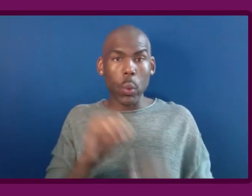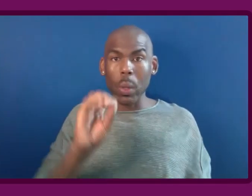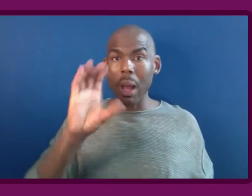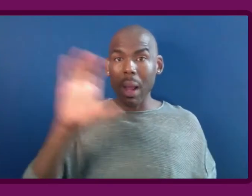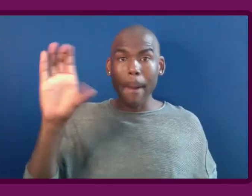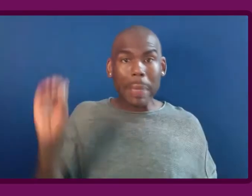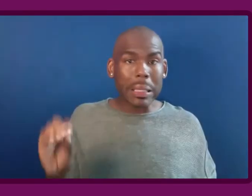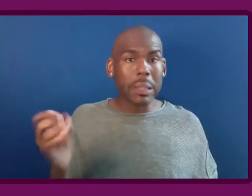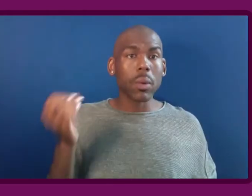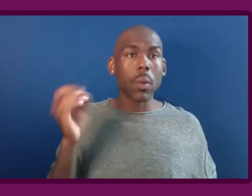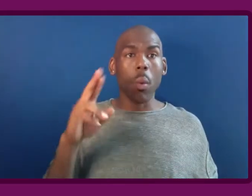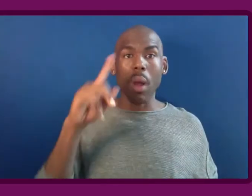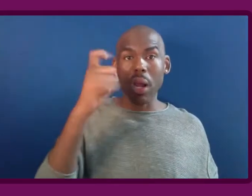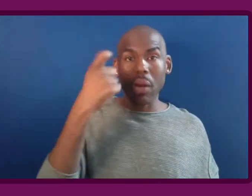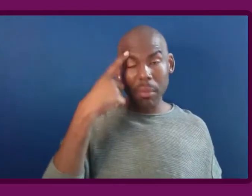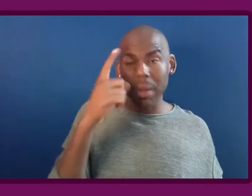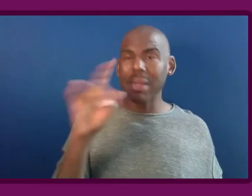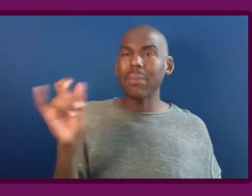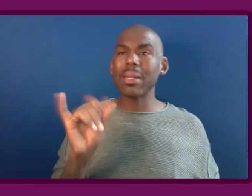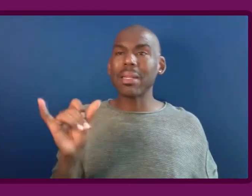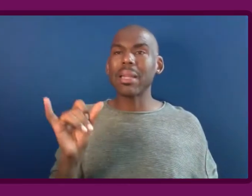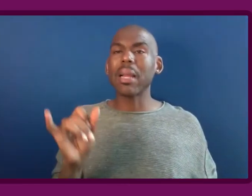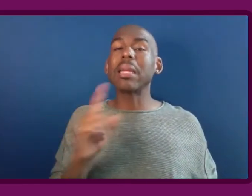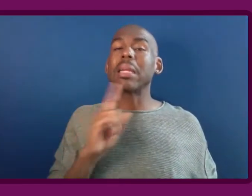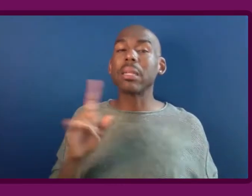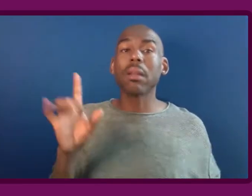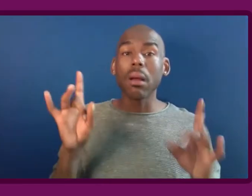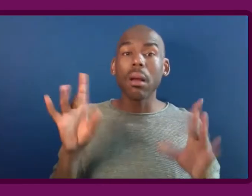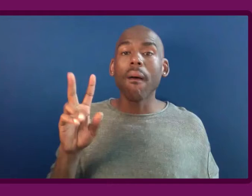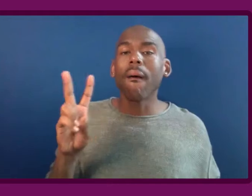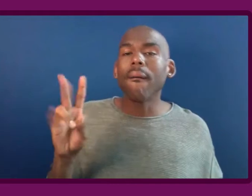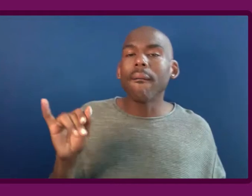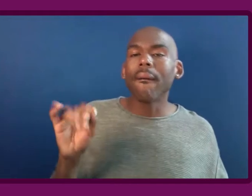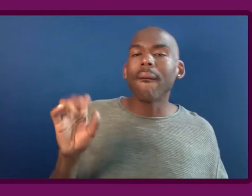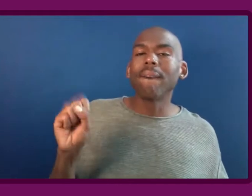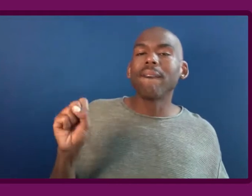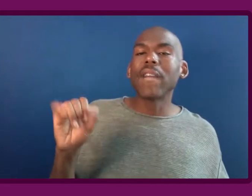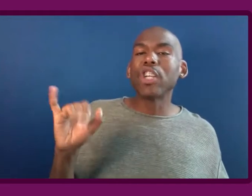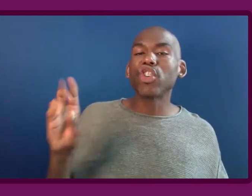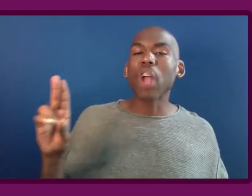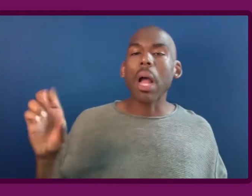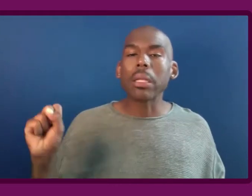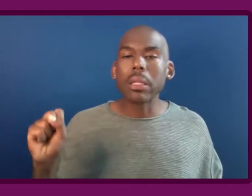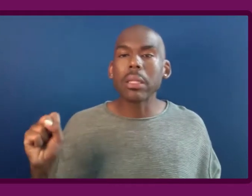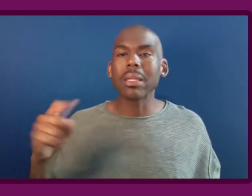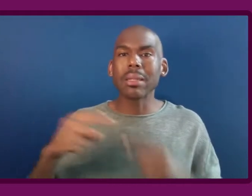on companies or on government. It's the vicious cycle, right? Which is first,